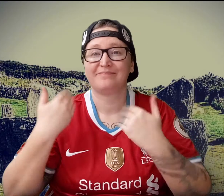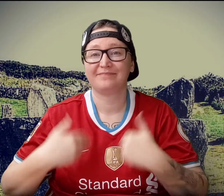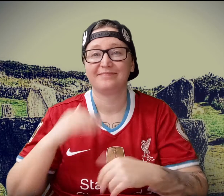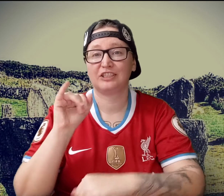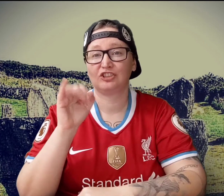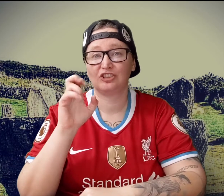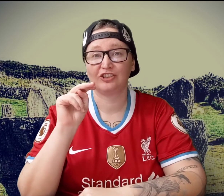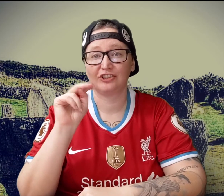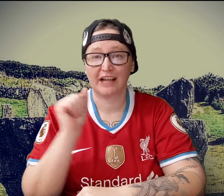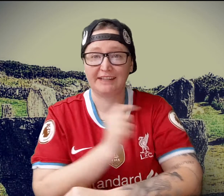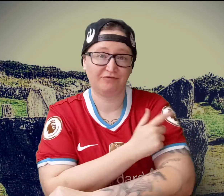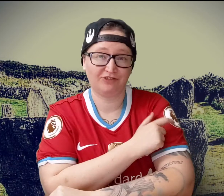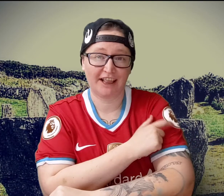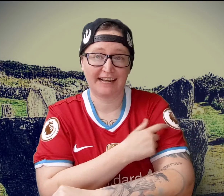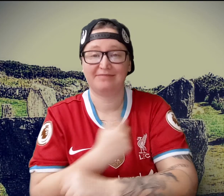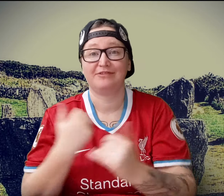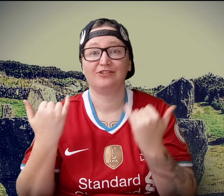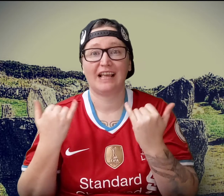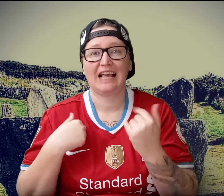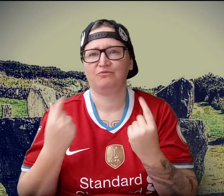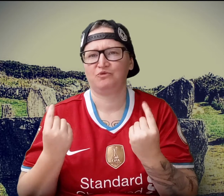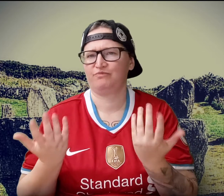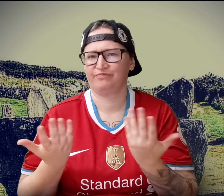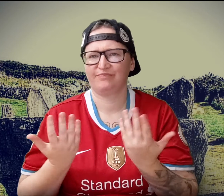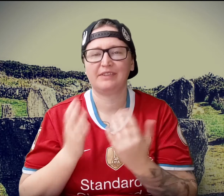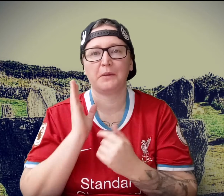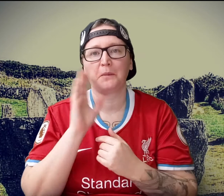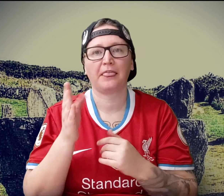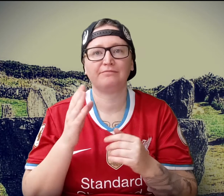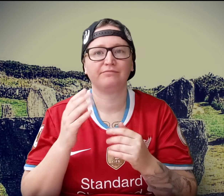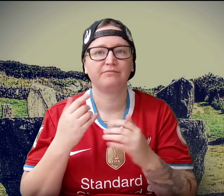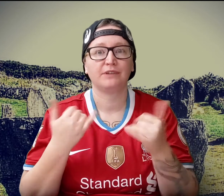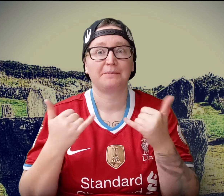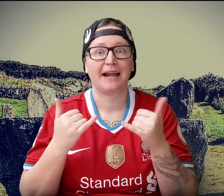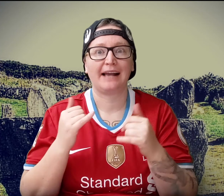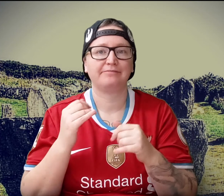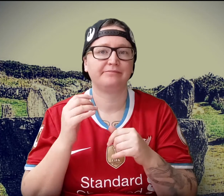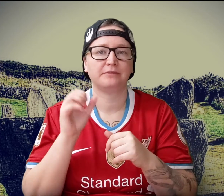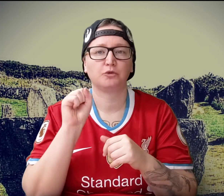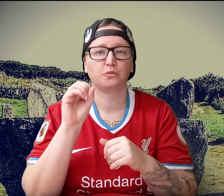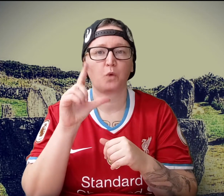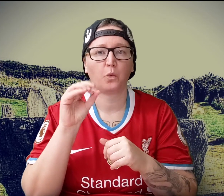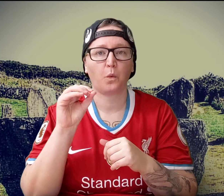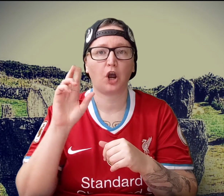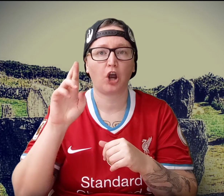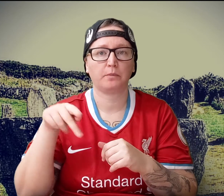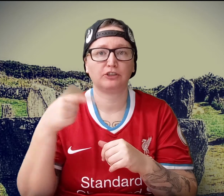Hello, I'm Jenna, today I decided I was going to do a solo